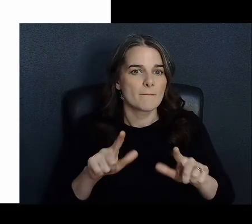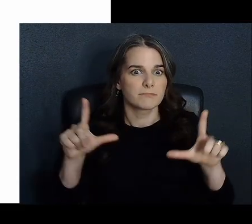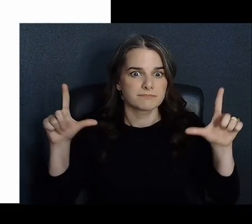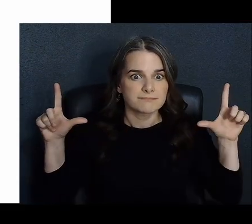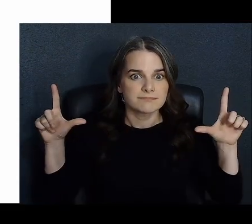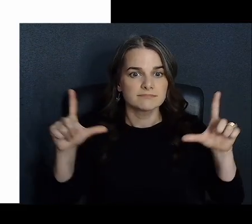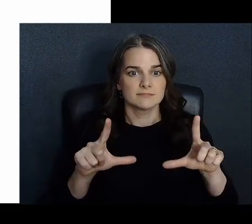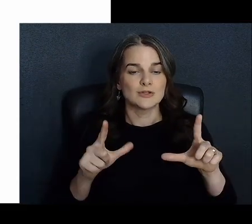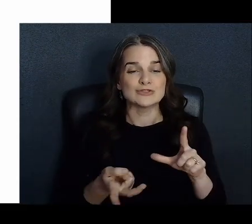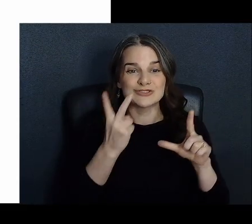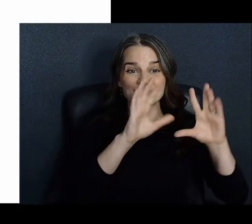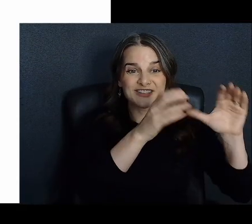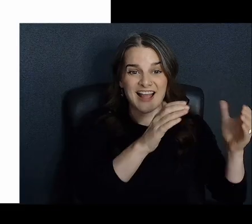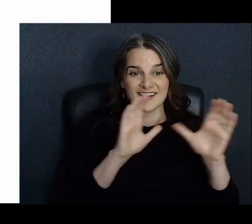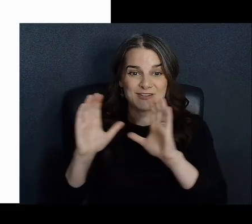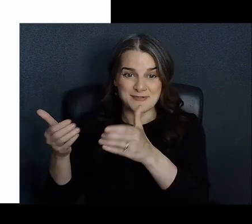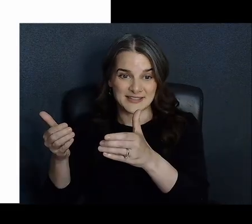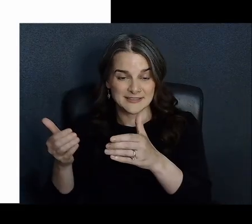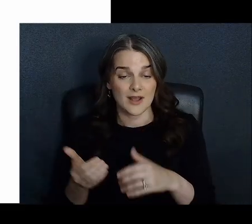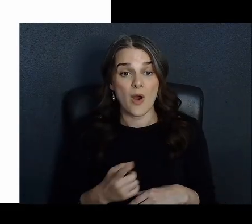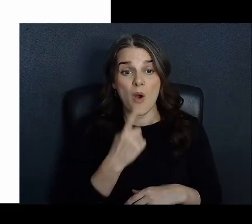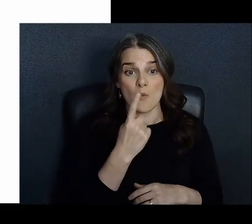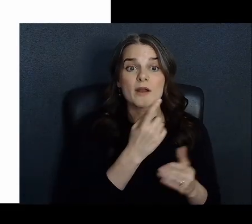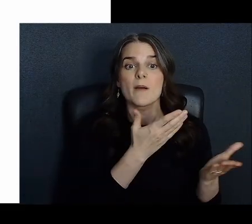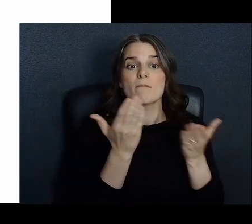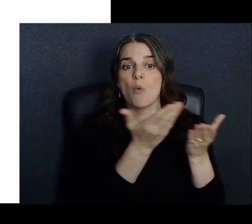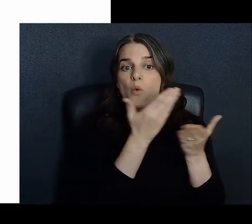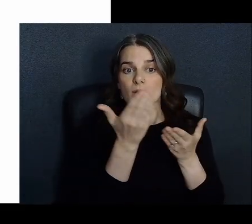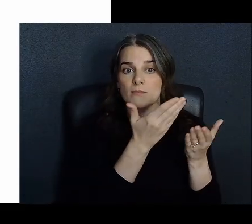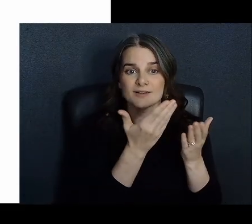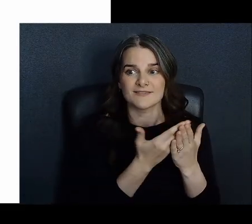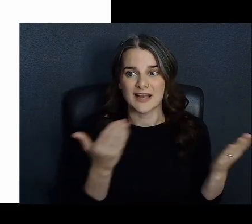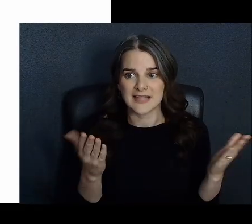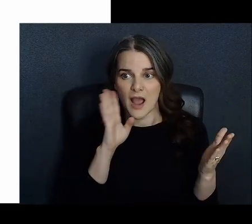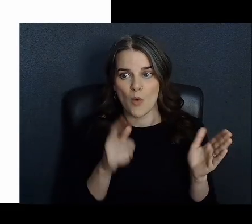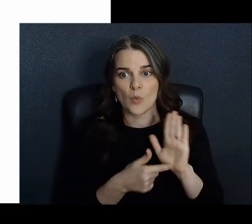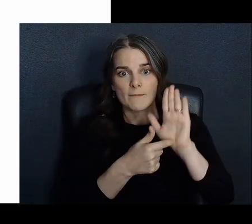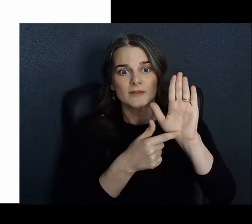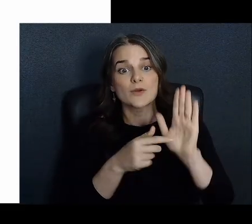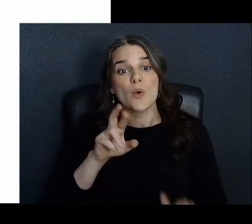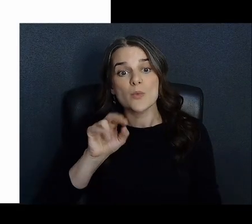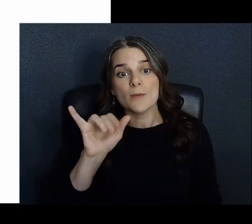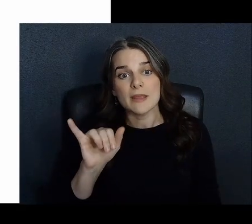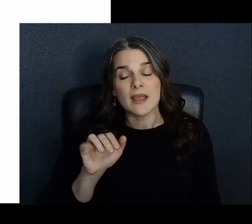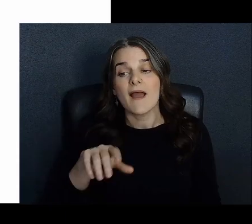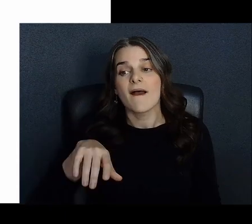The first one is a portable device, and I'm going to hold it up. This is the Ruby Video Magnifier.